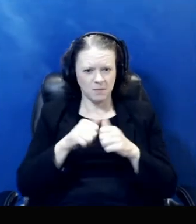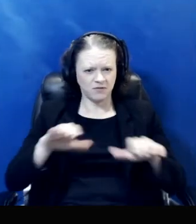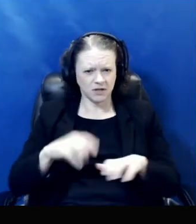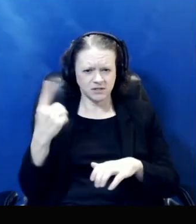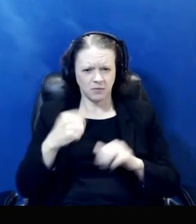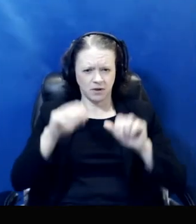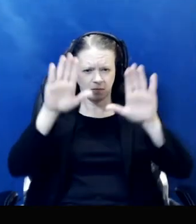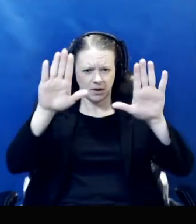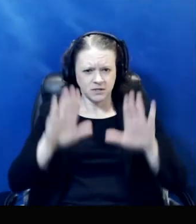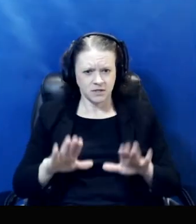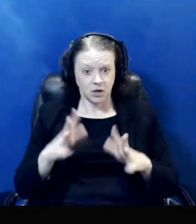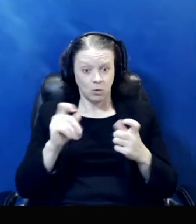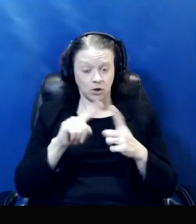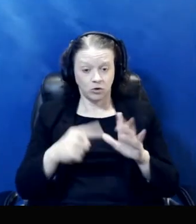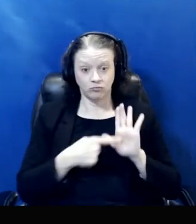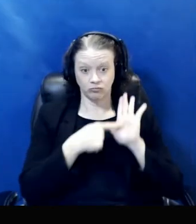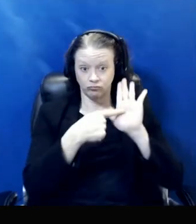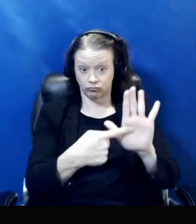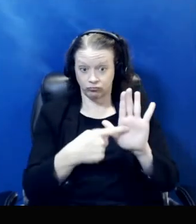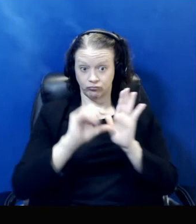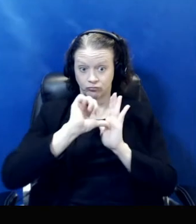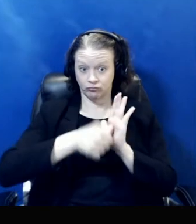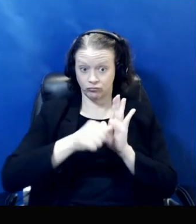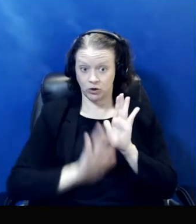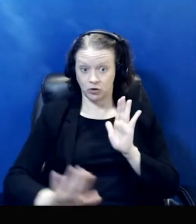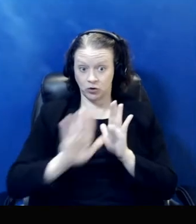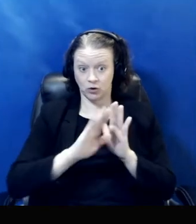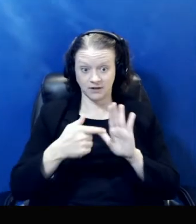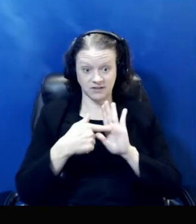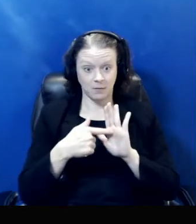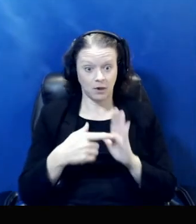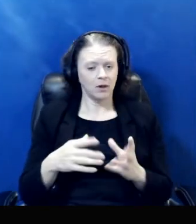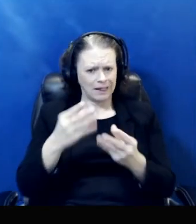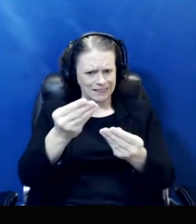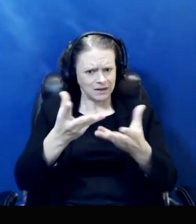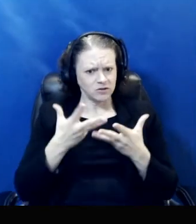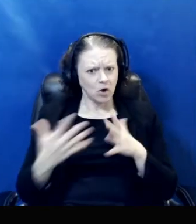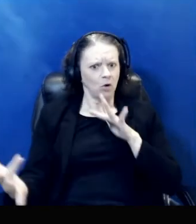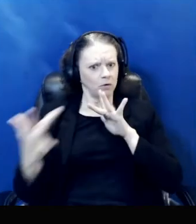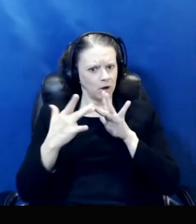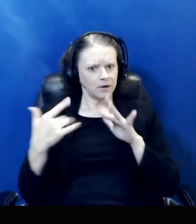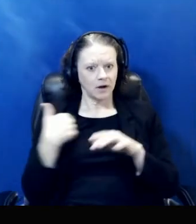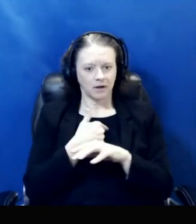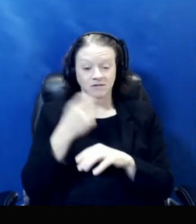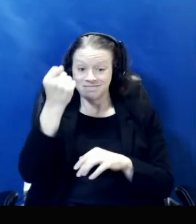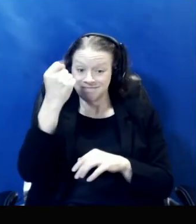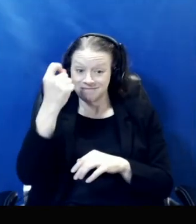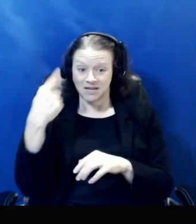please reach out to us and let us know. We need permission from the studio or publisher before we're